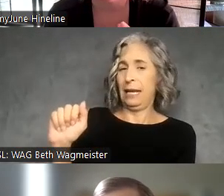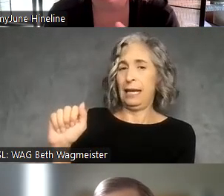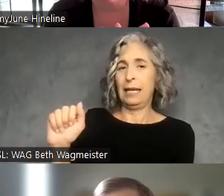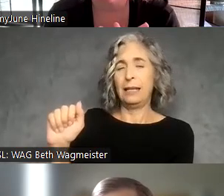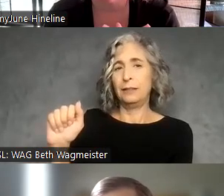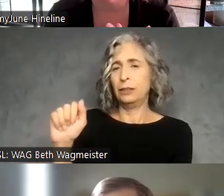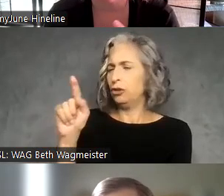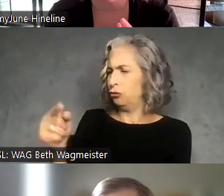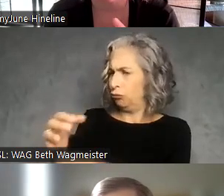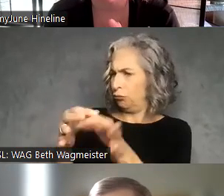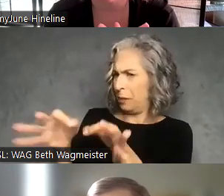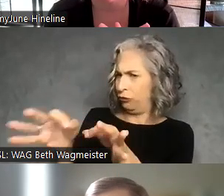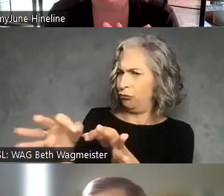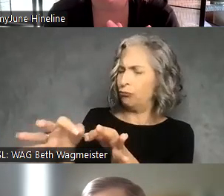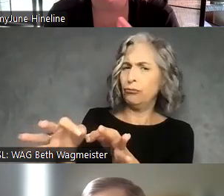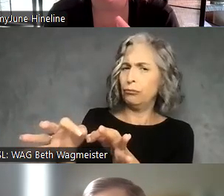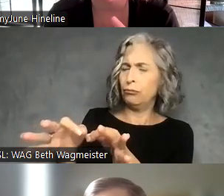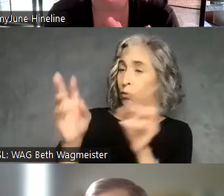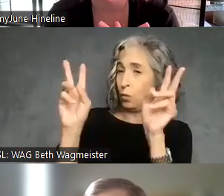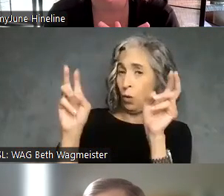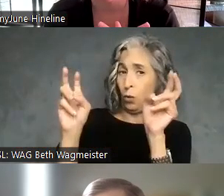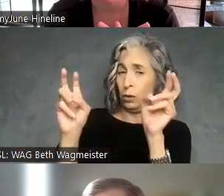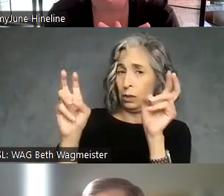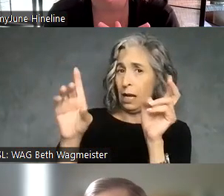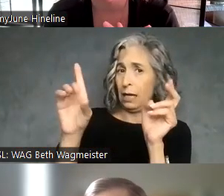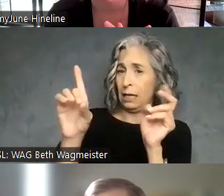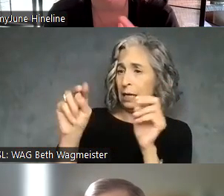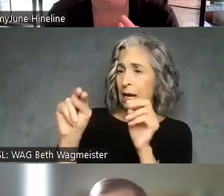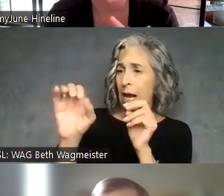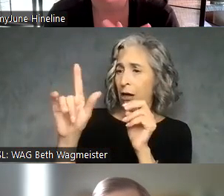and then they can get into their phone. Then they can use taps and things like that. So it makes it